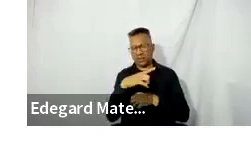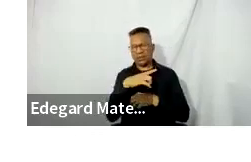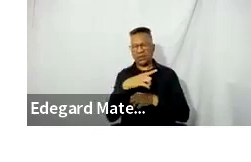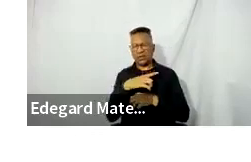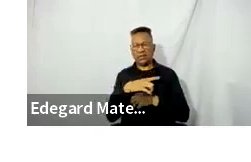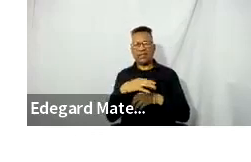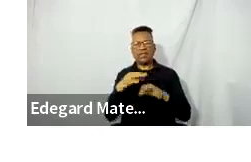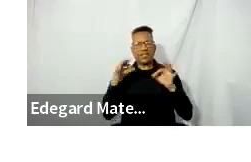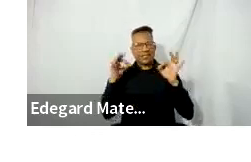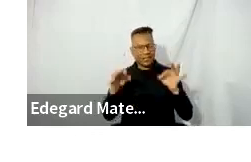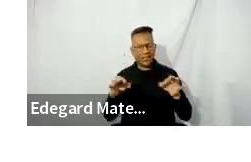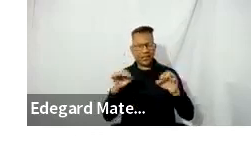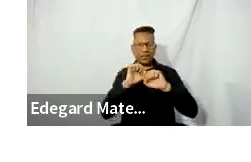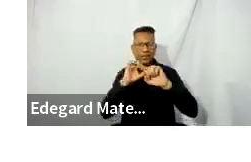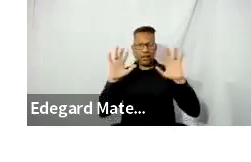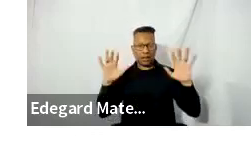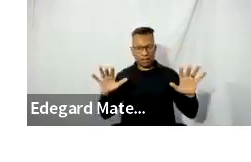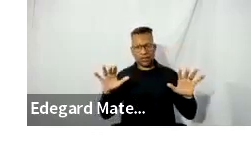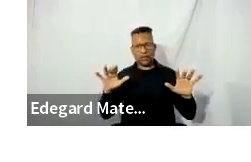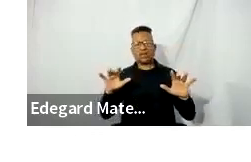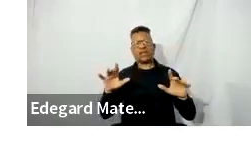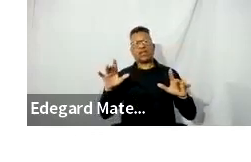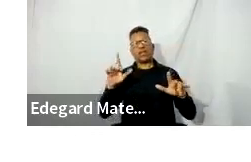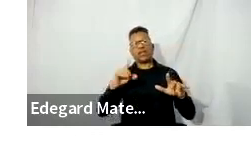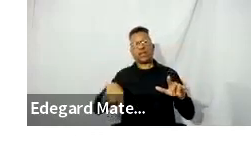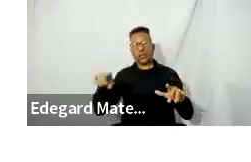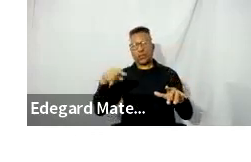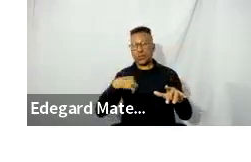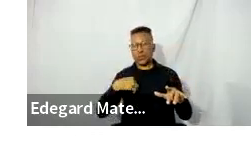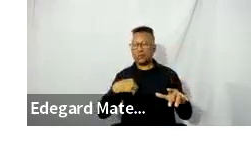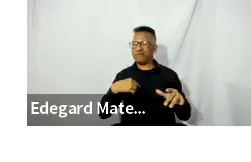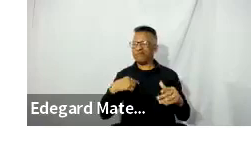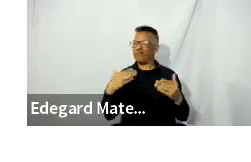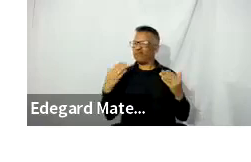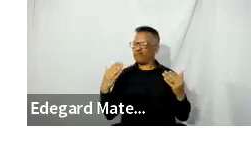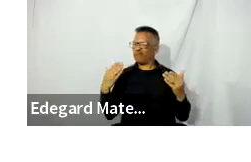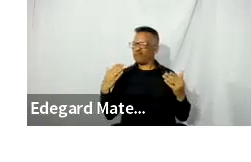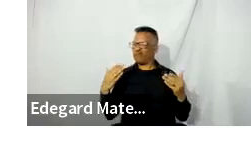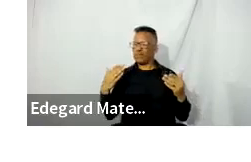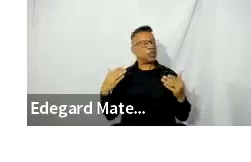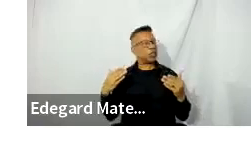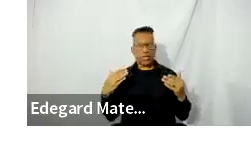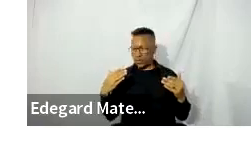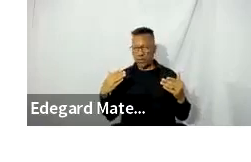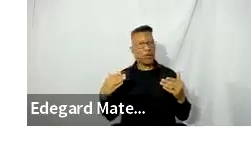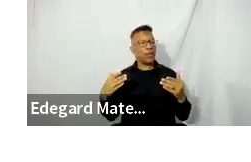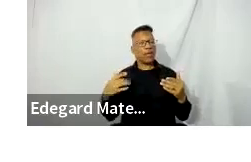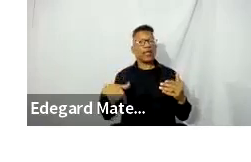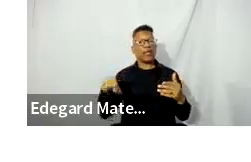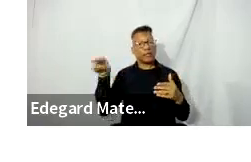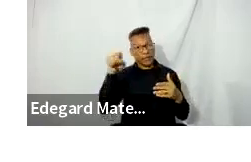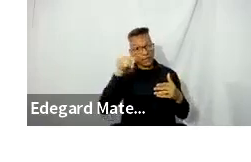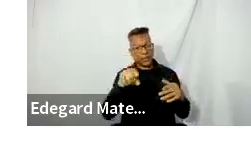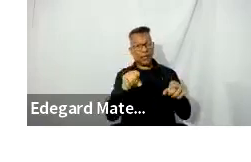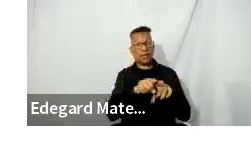e that, as you e that, as you found no doubt my friends in your own work. that it it's that it it's also susceptible that it it's also susceptible to development and